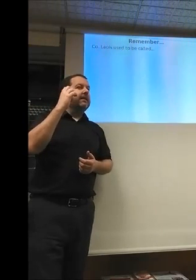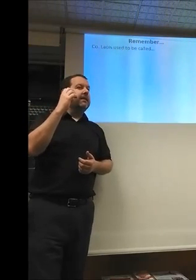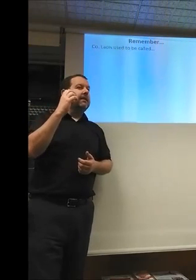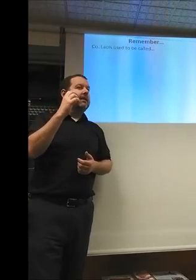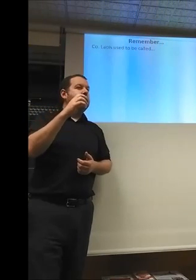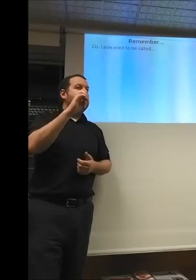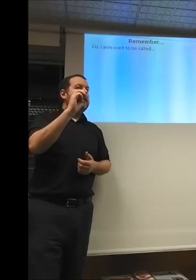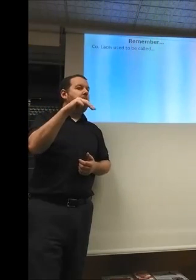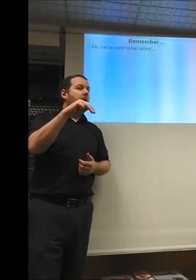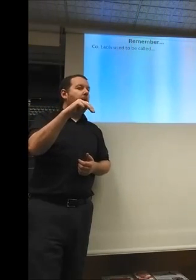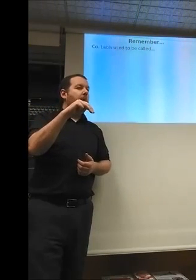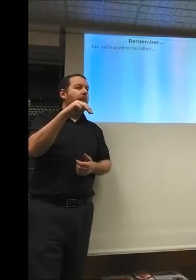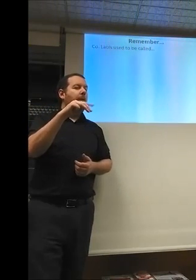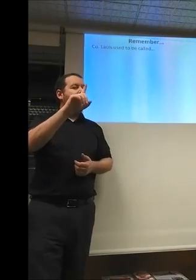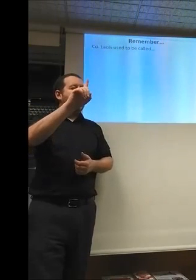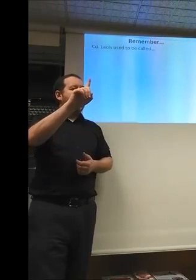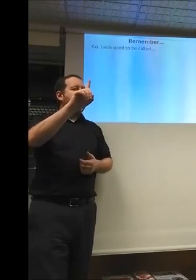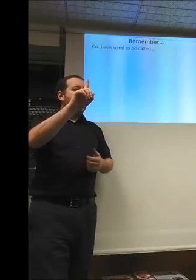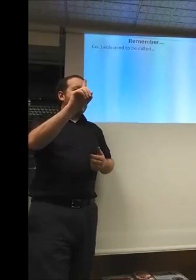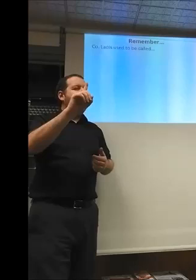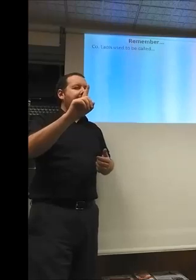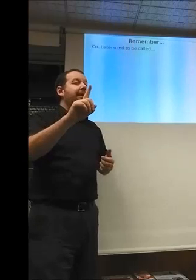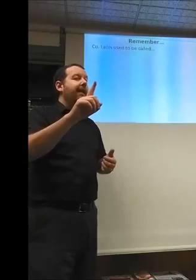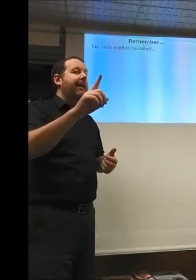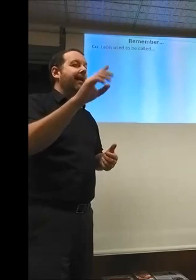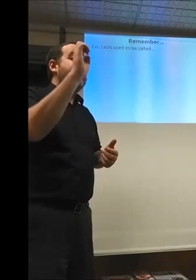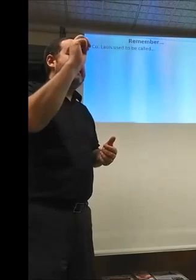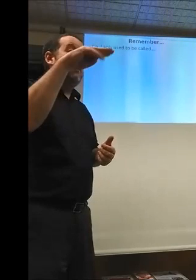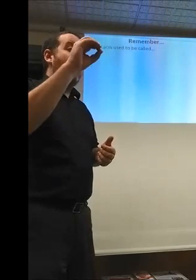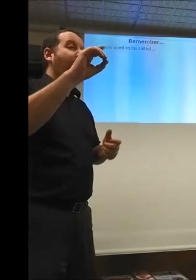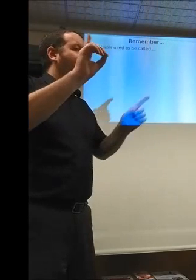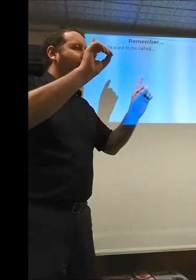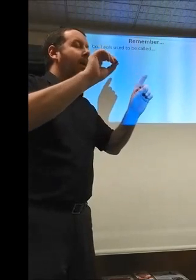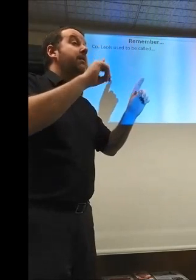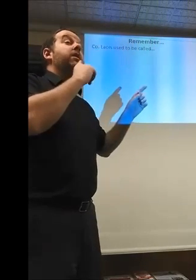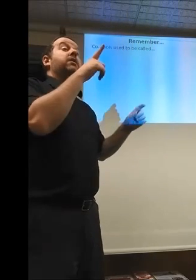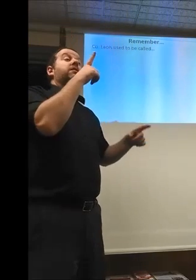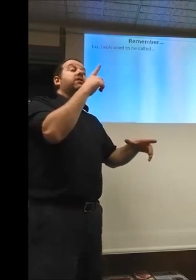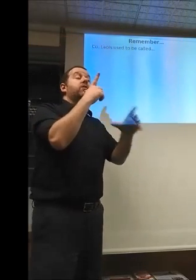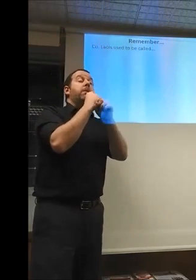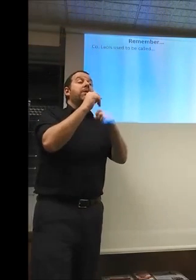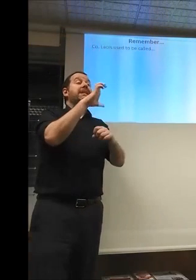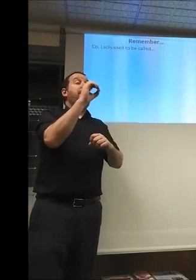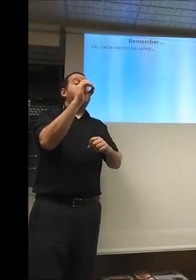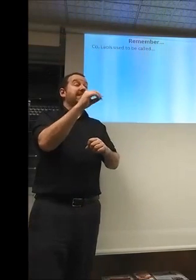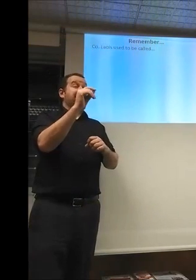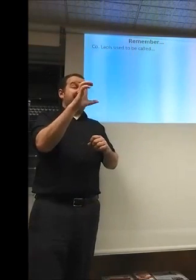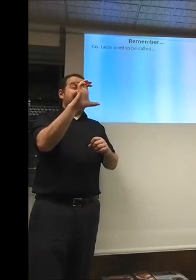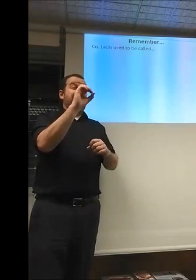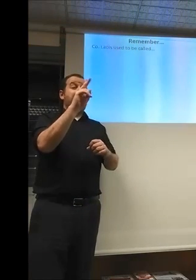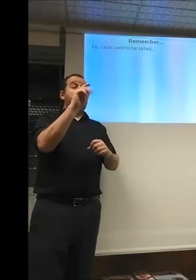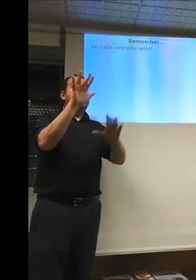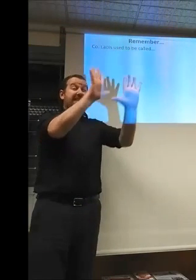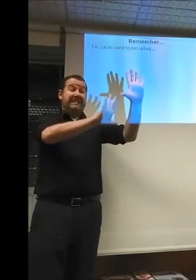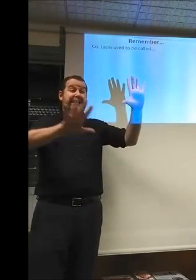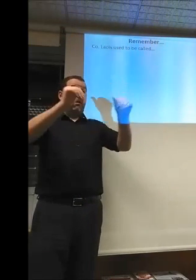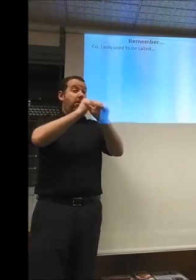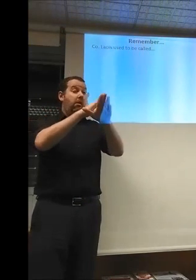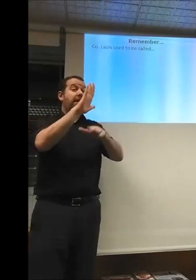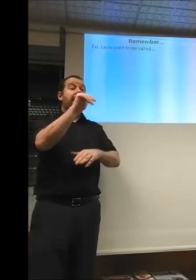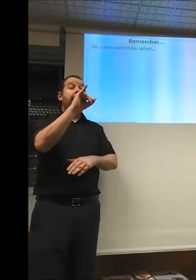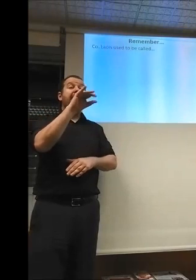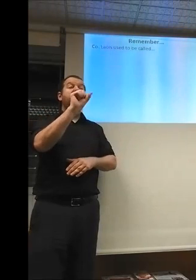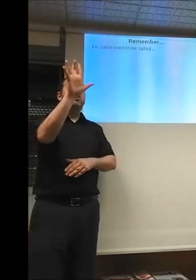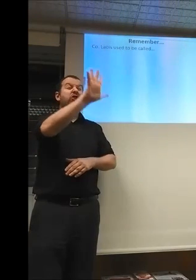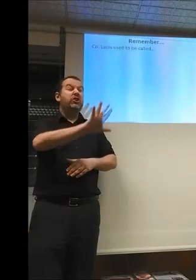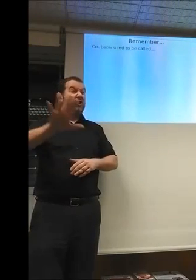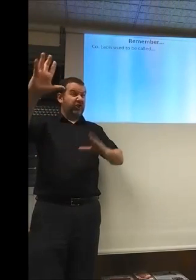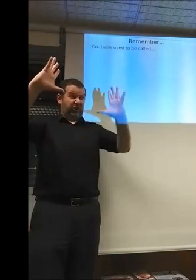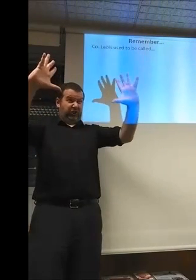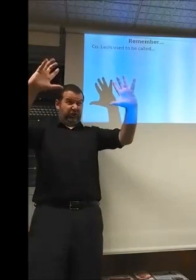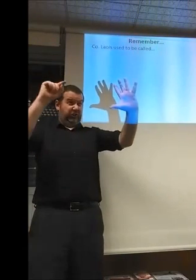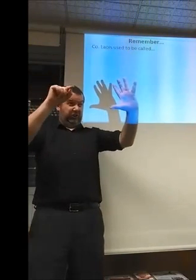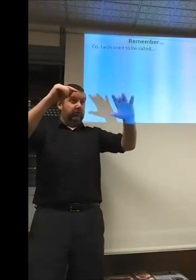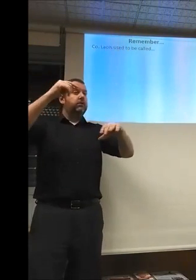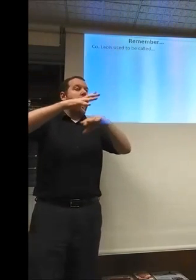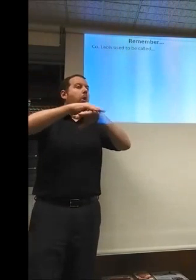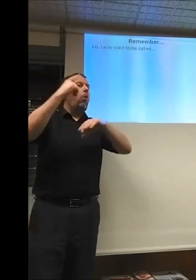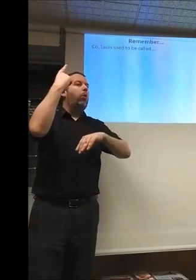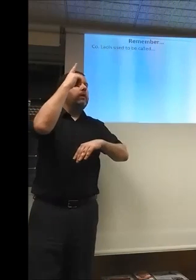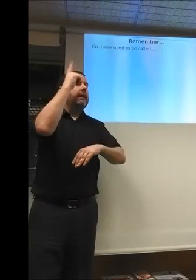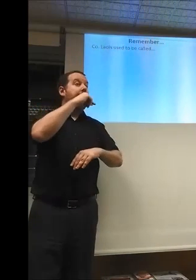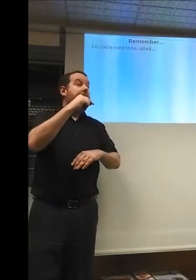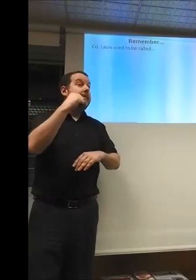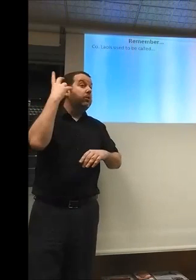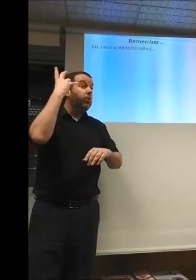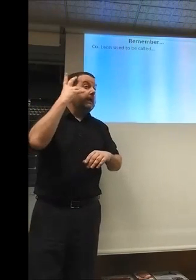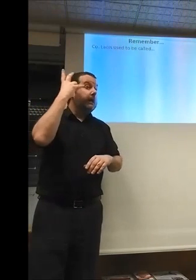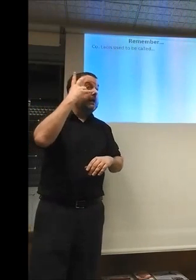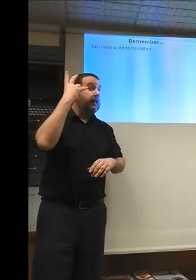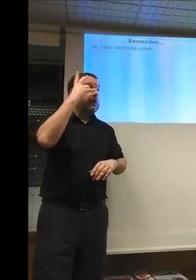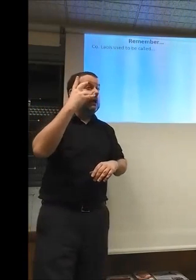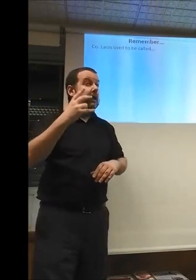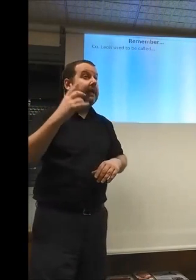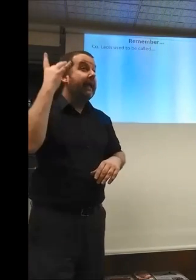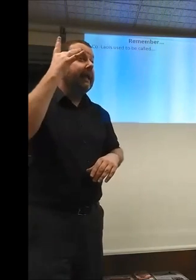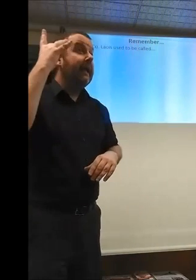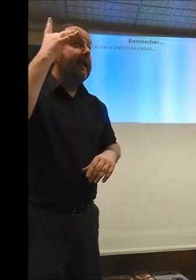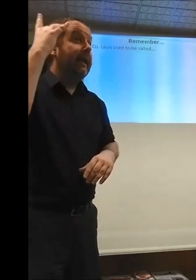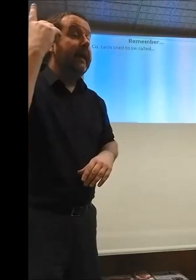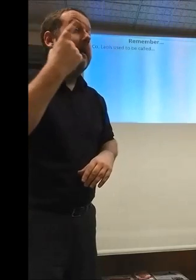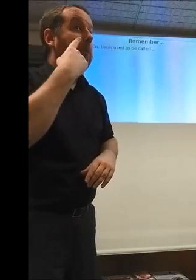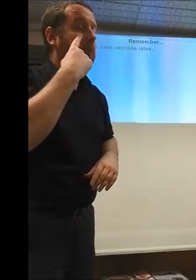So, County Laois, before the old name was..